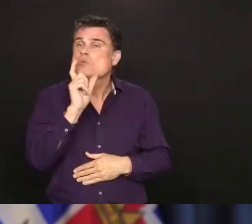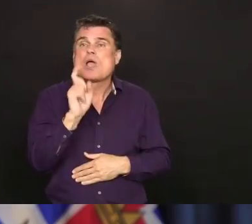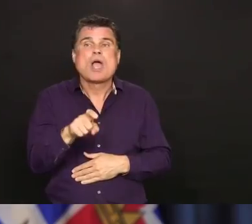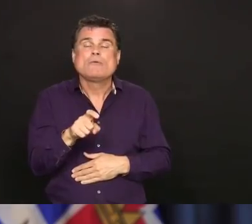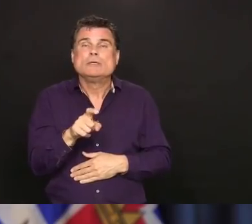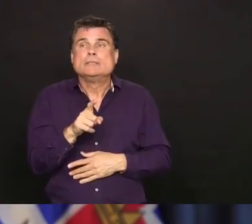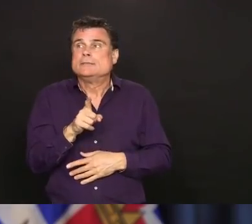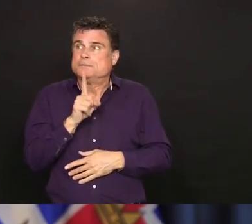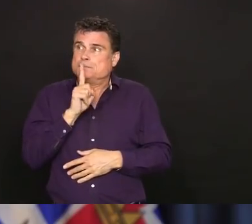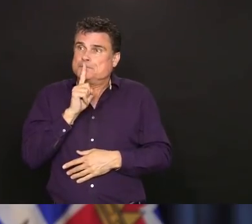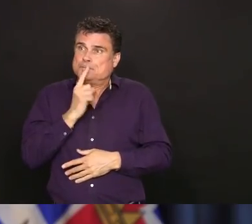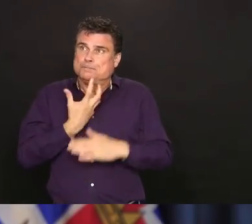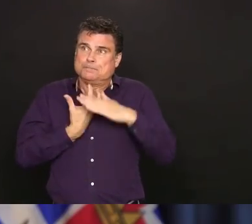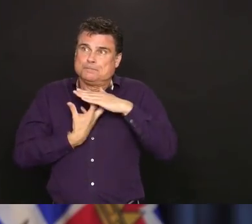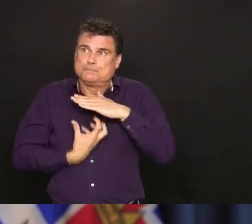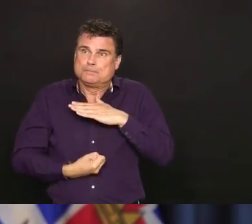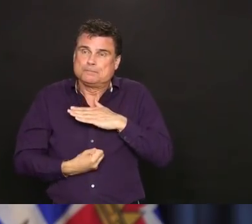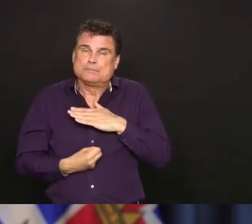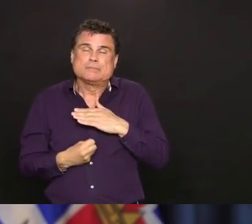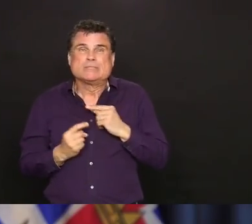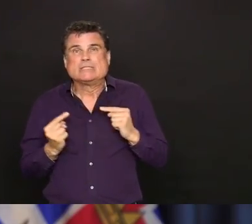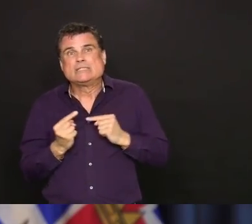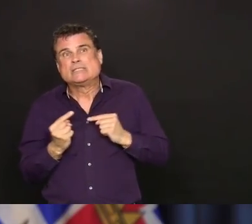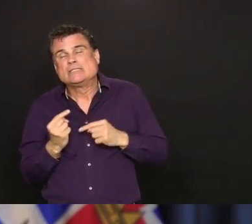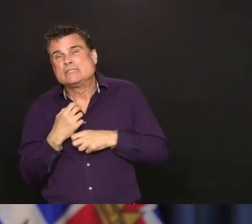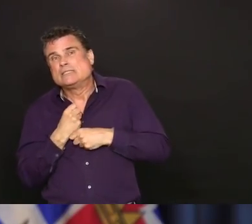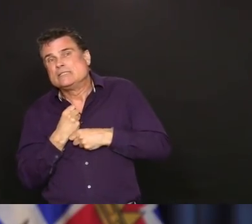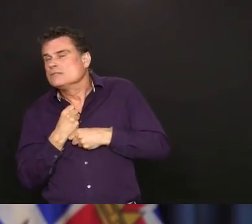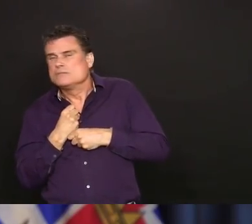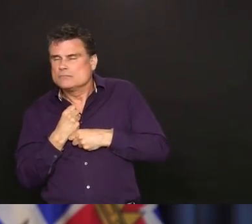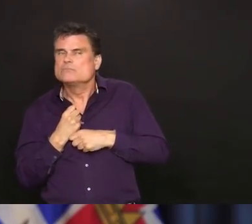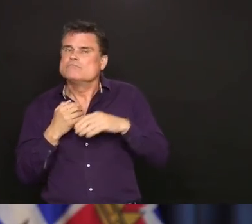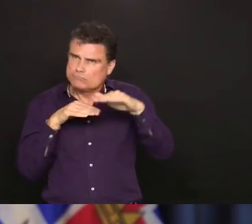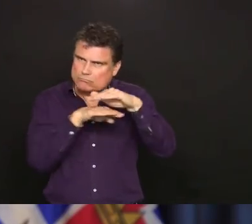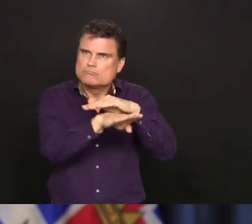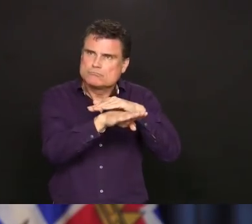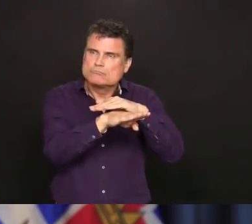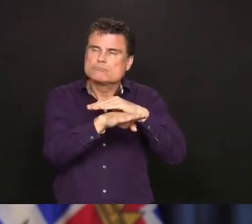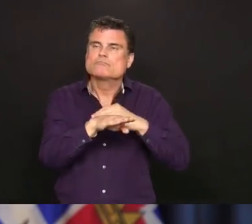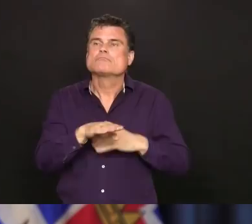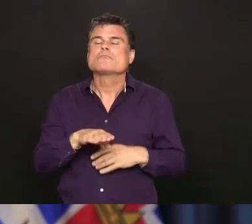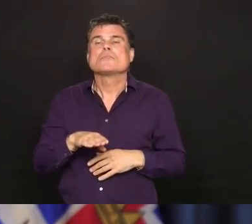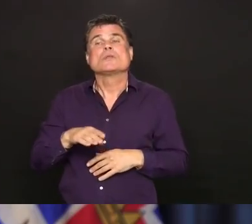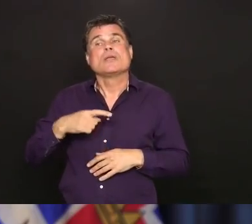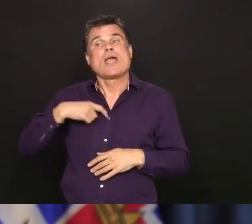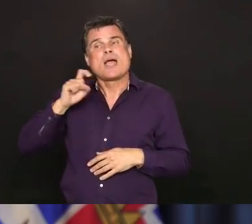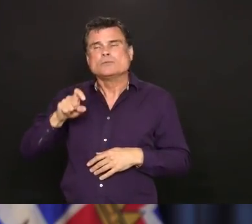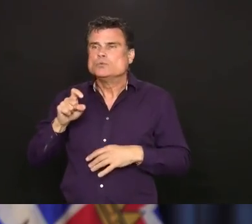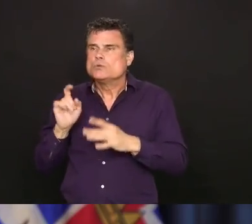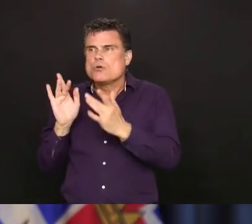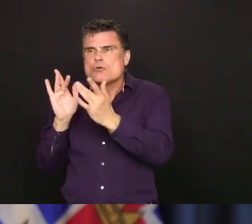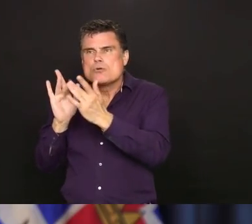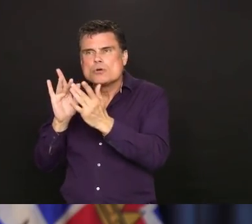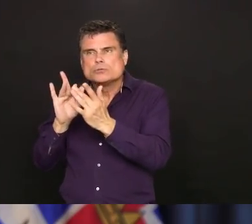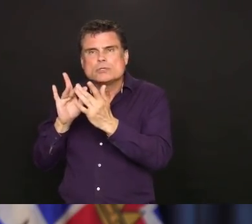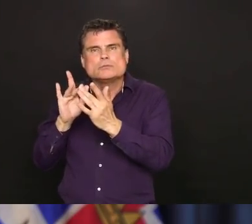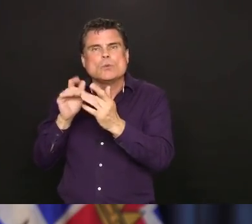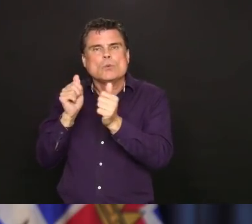since April 6, and that's a good thing in a general sense. But we have to talk to patients, those waiting